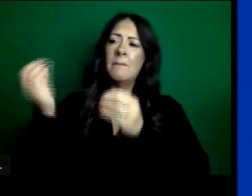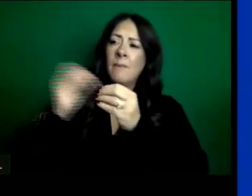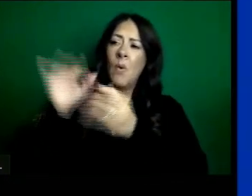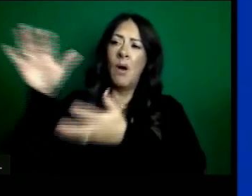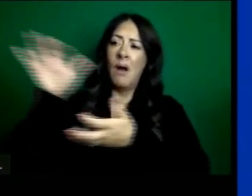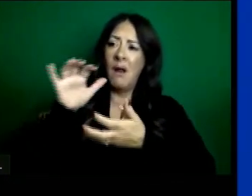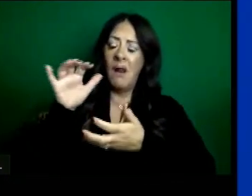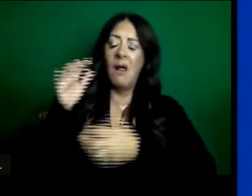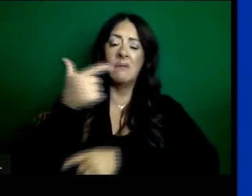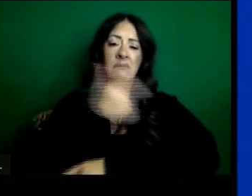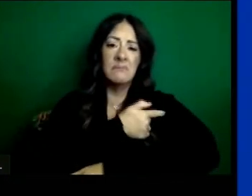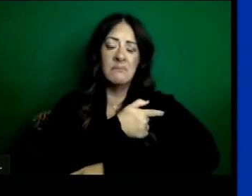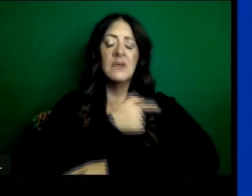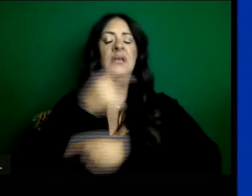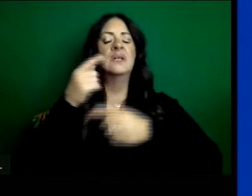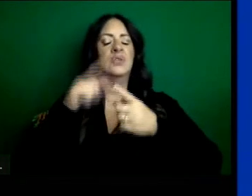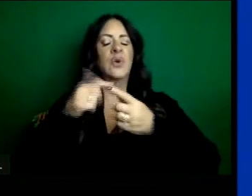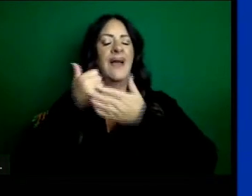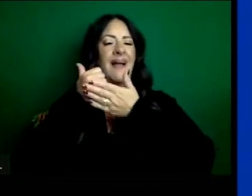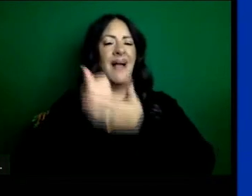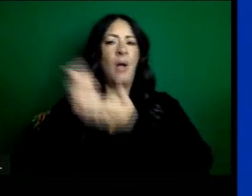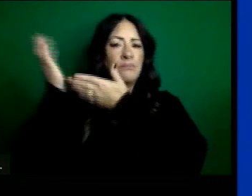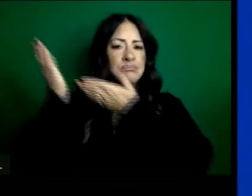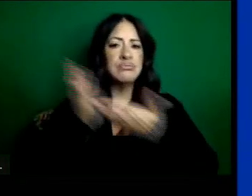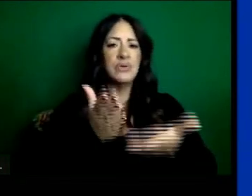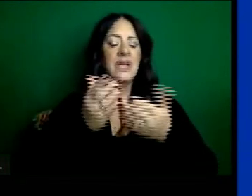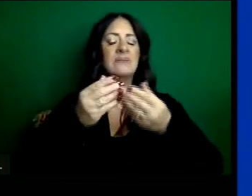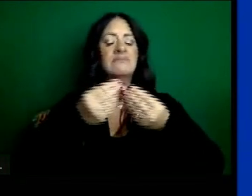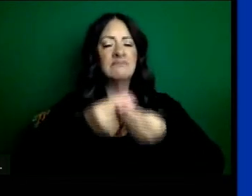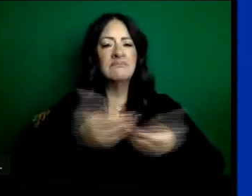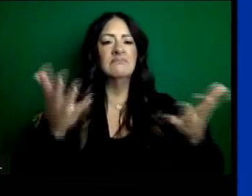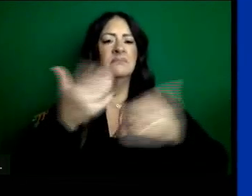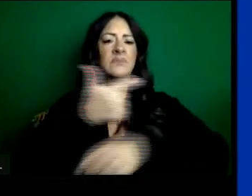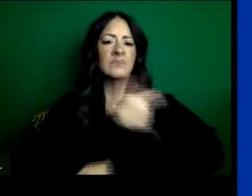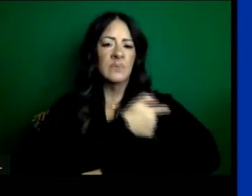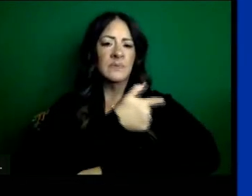BASED ORGANIZATIONS TO CONTINUE TO BUILD UP OUR ABILITY TO GET MORE AND MORE OF CALIFORNIA